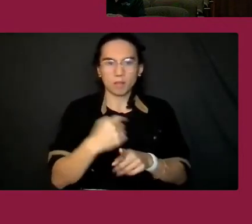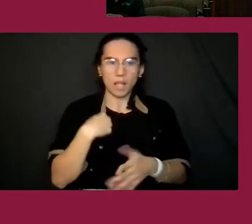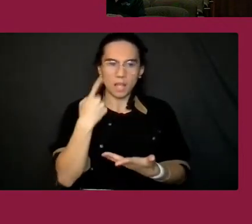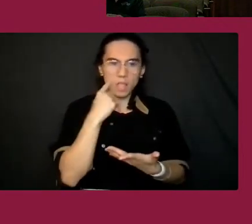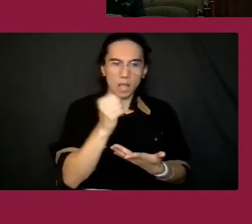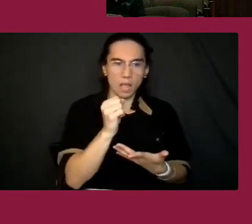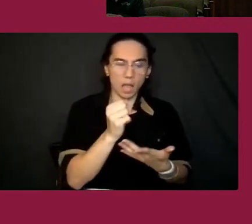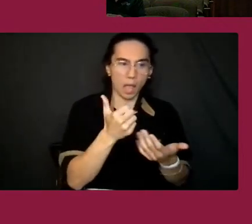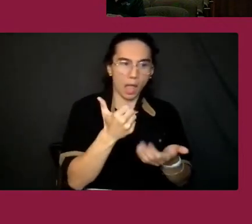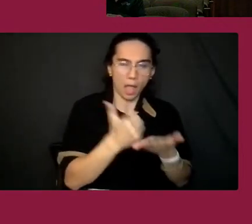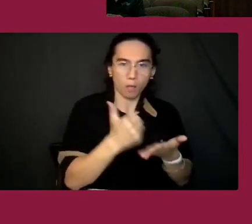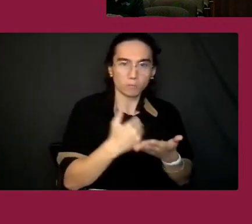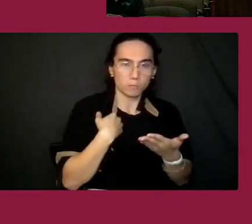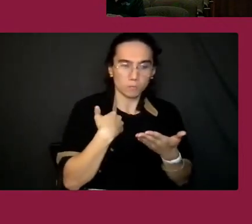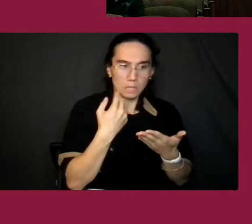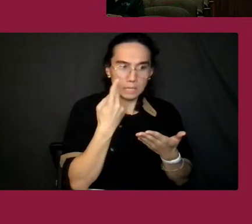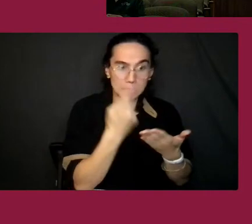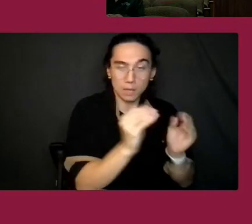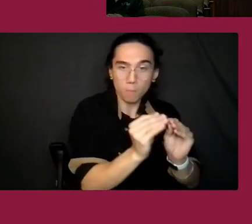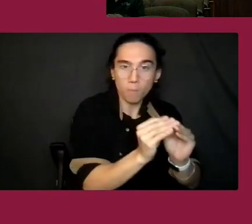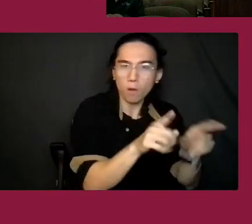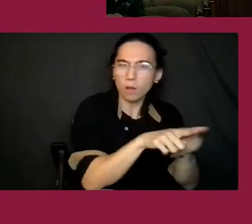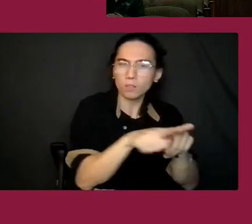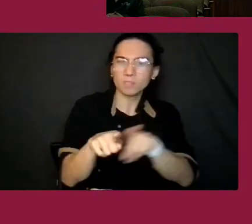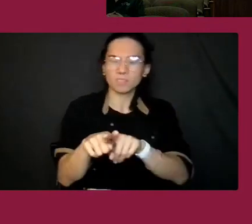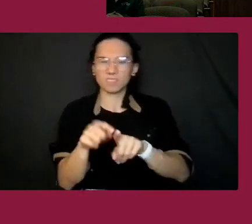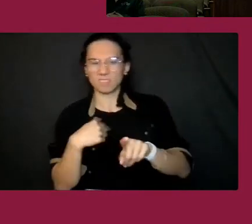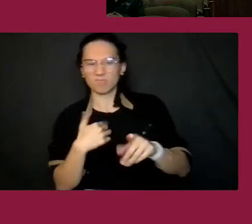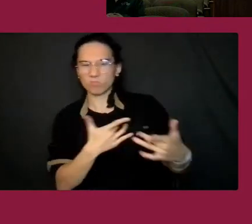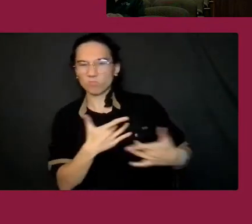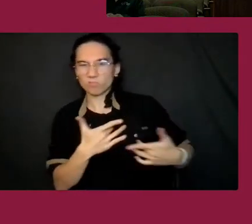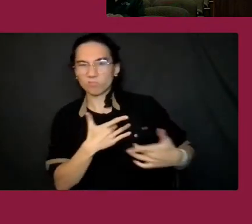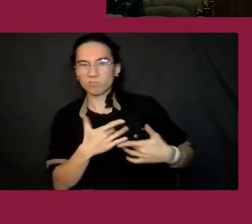Insightful because there's a lot of information and practical application.